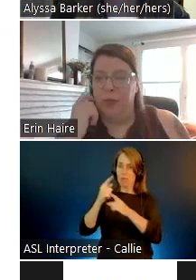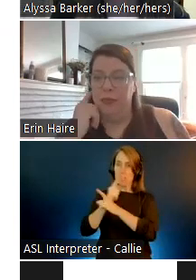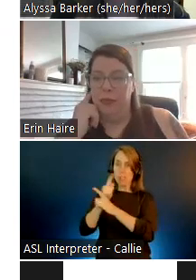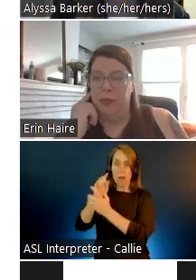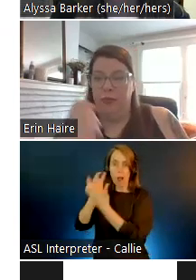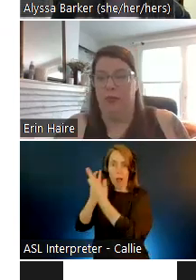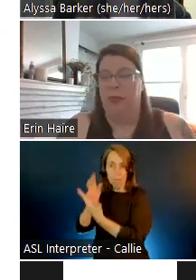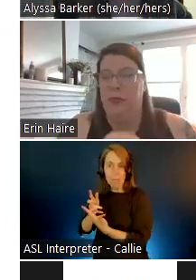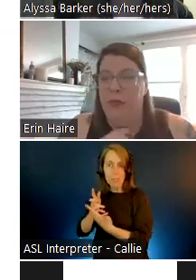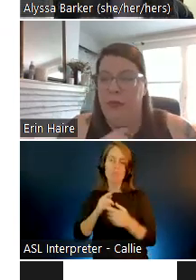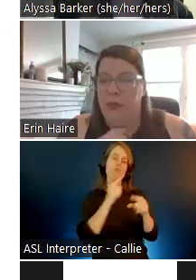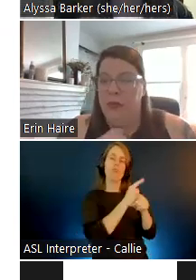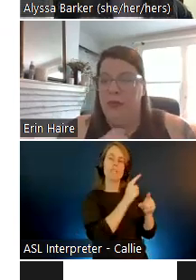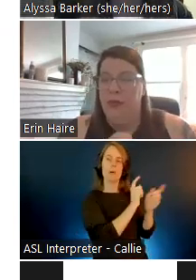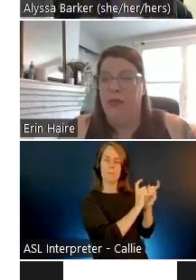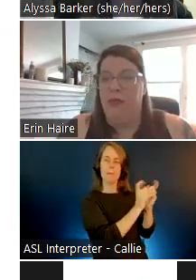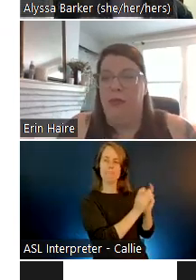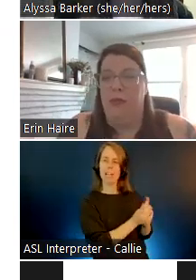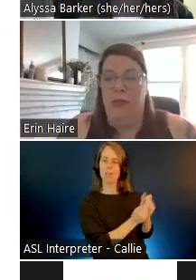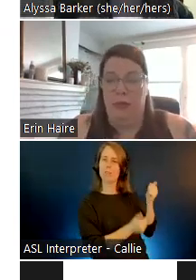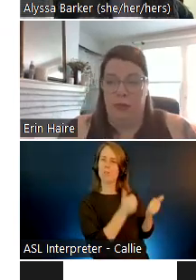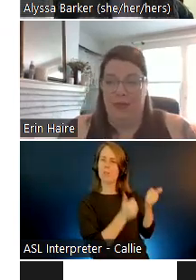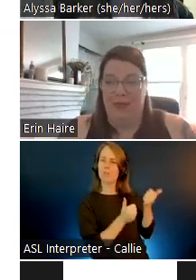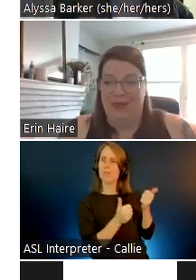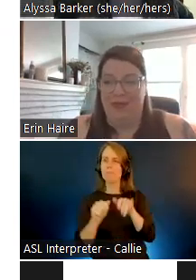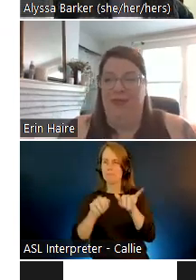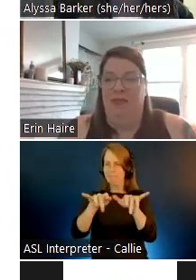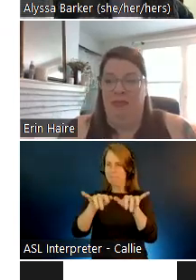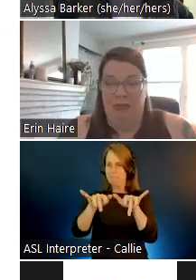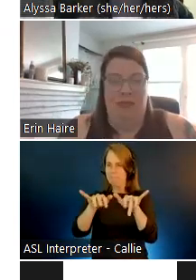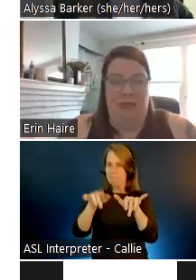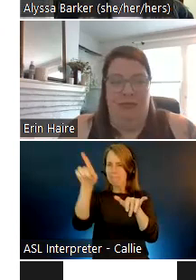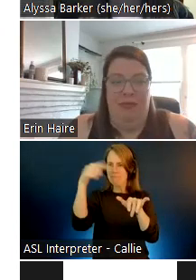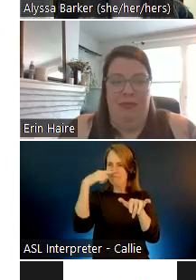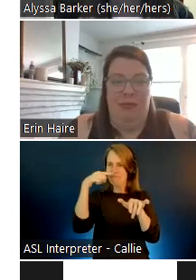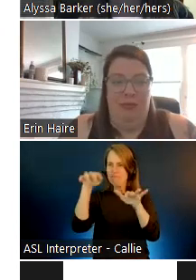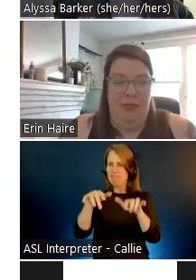just i'll wait just a few seconds and you guys can put put in the chat what your thoughts are